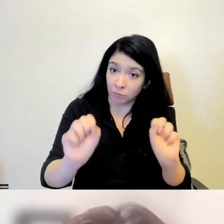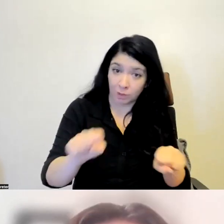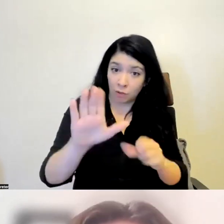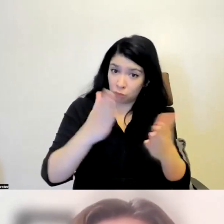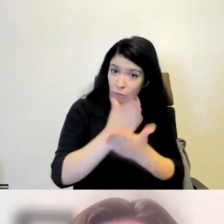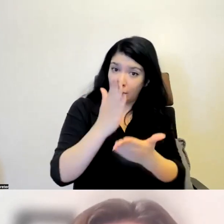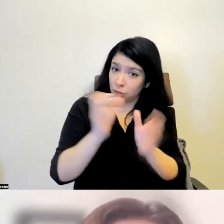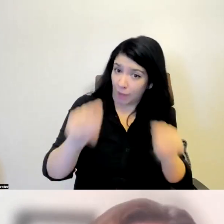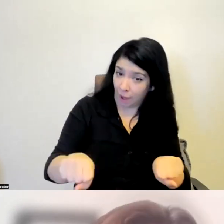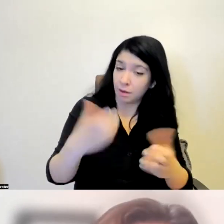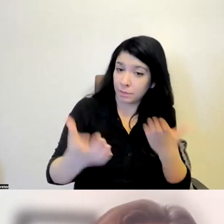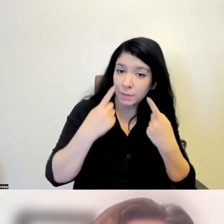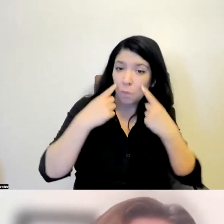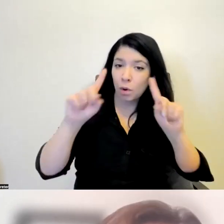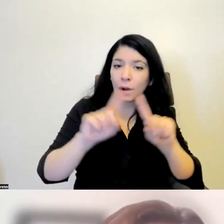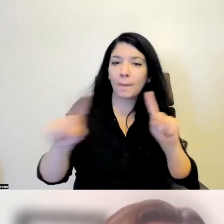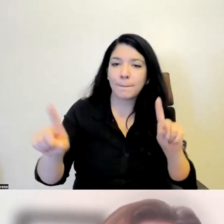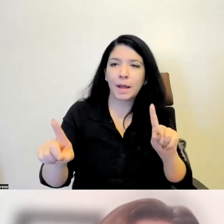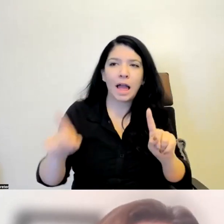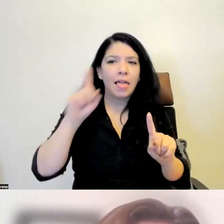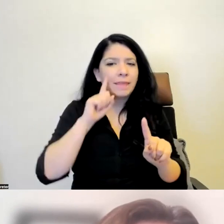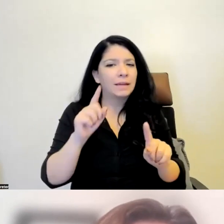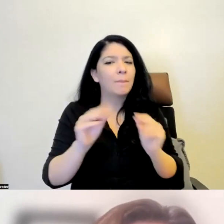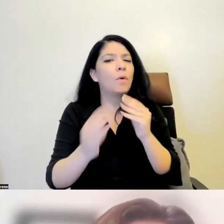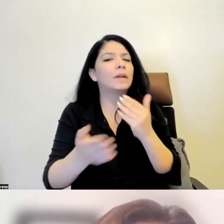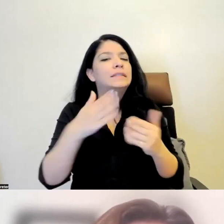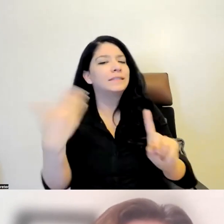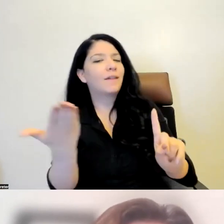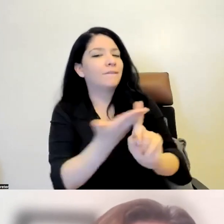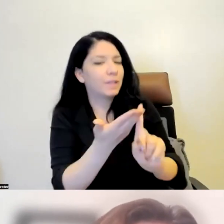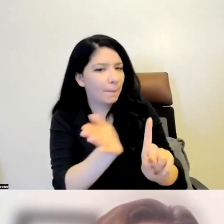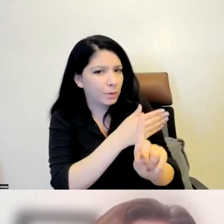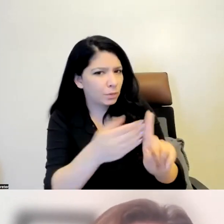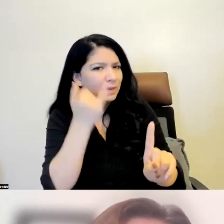it works. But I think you're going to be more persuasive if you give background as to why you